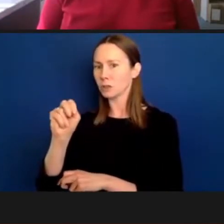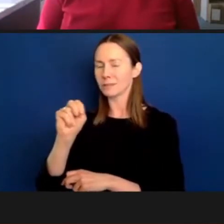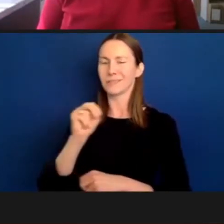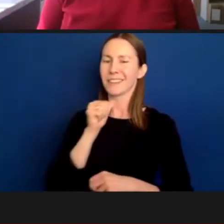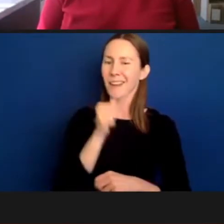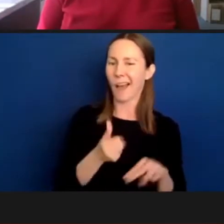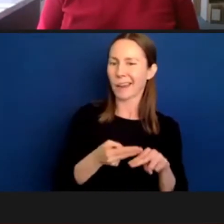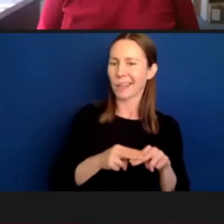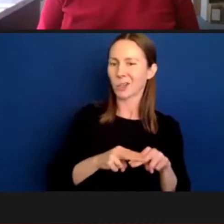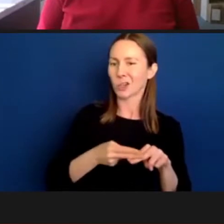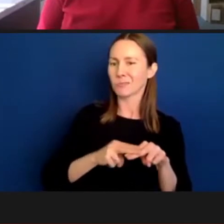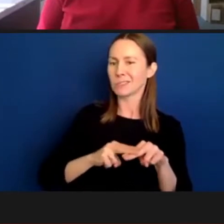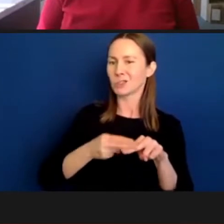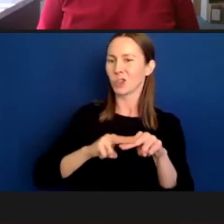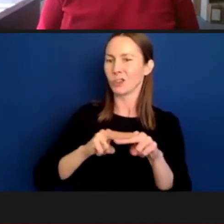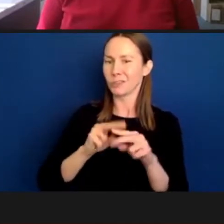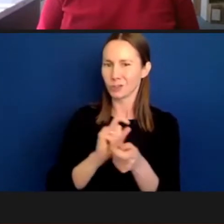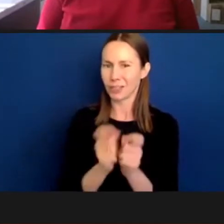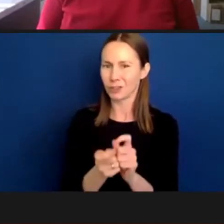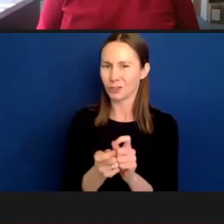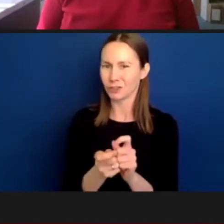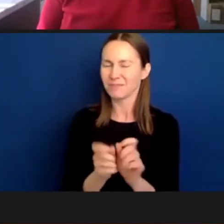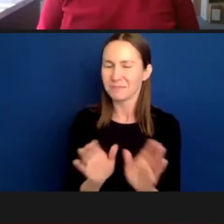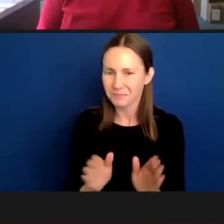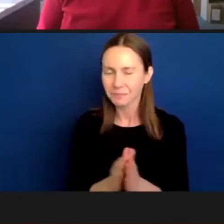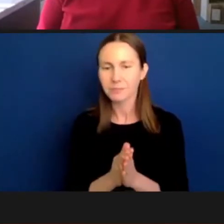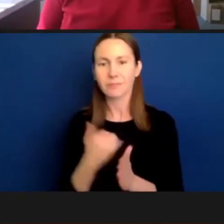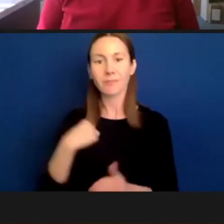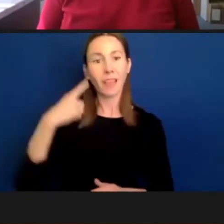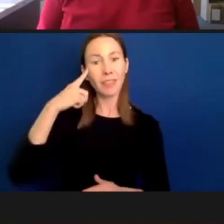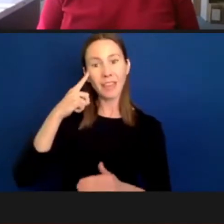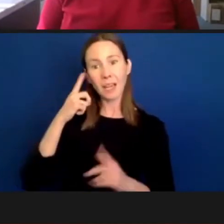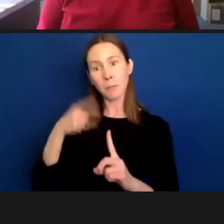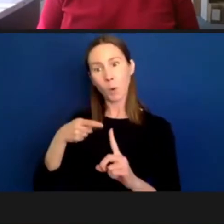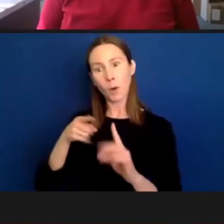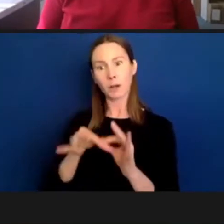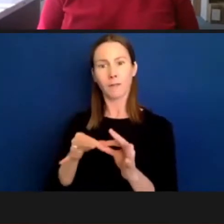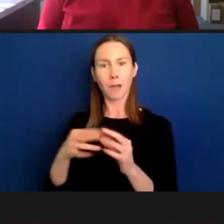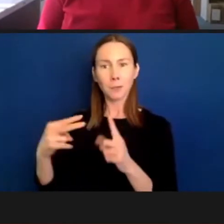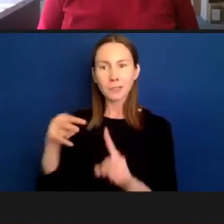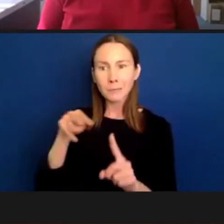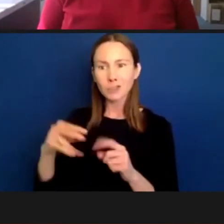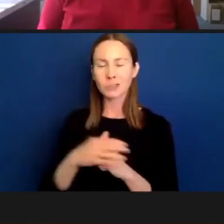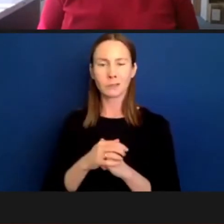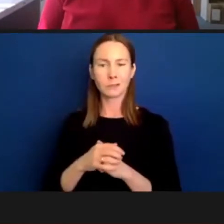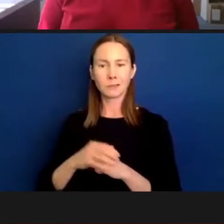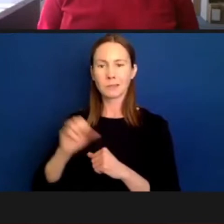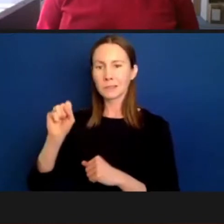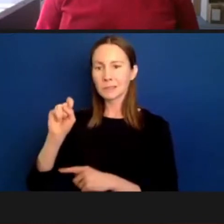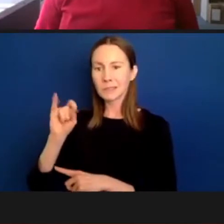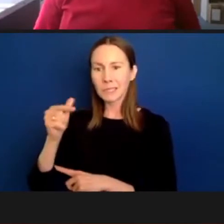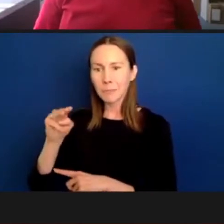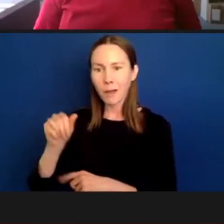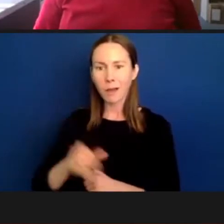So—and I think the point about perception and stigma and discrimination in societal views.